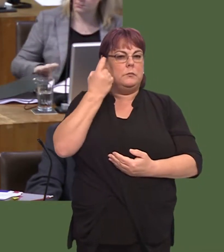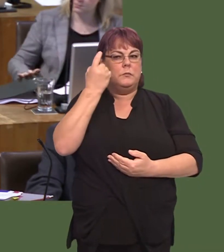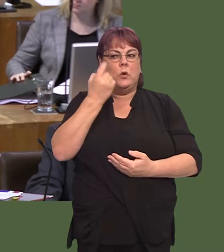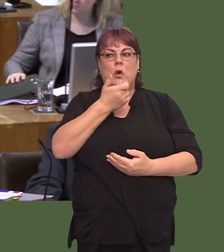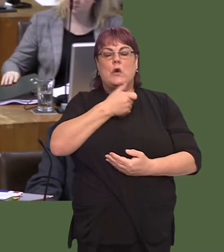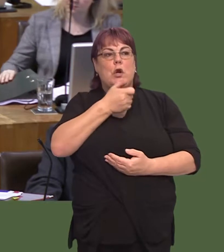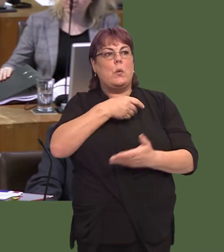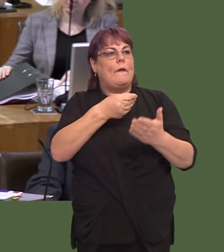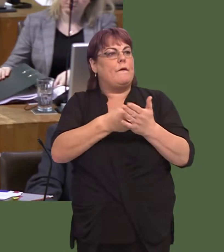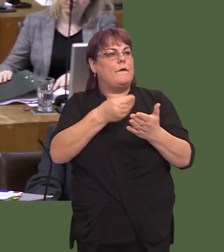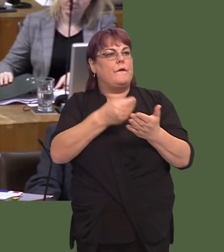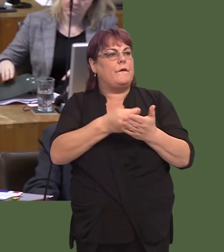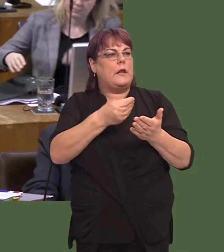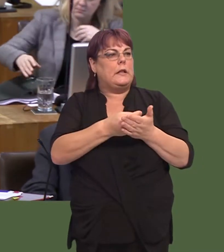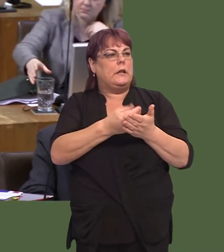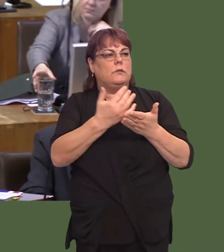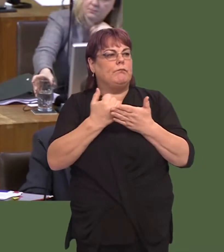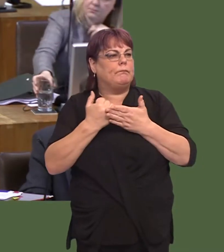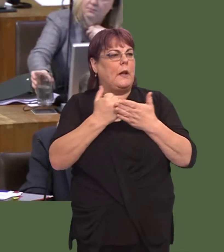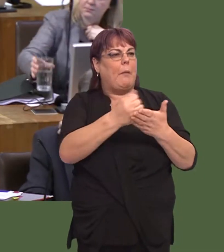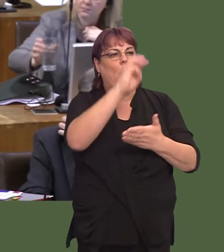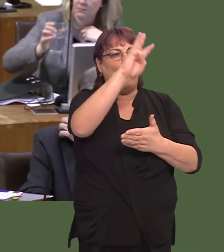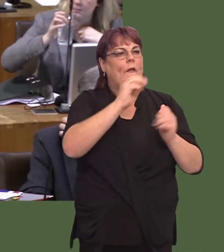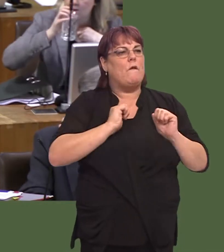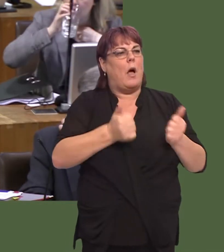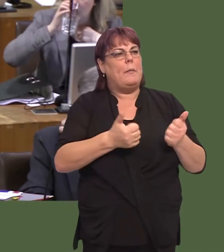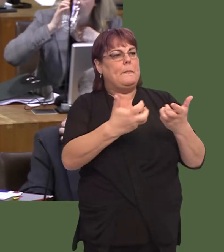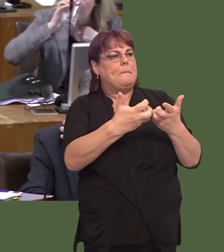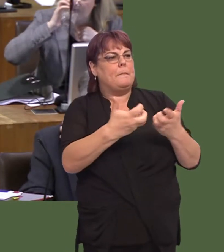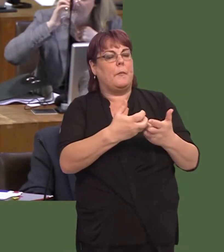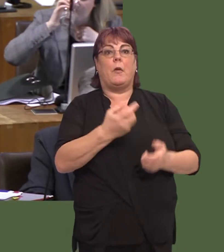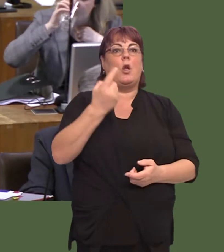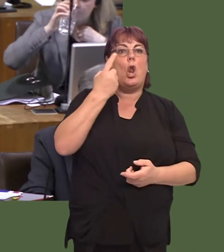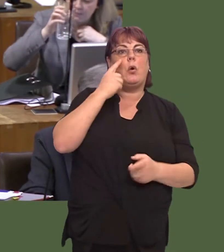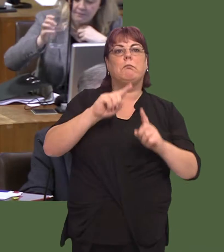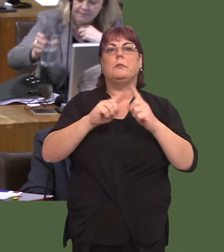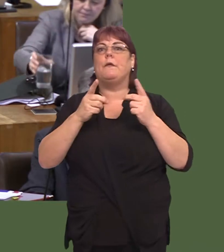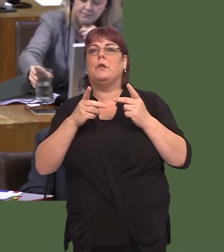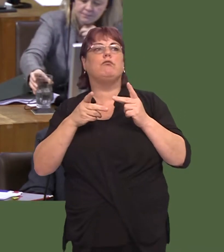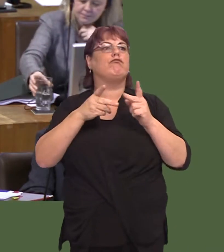for the benefit of Welsh farmersóto look at alternate ways of working, perhapsóand that is one thing that we can consider.